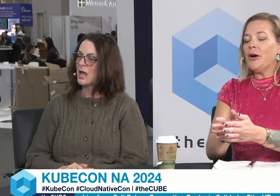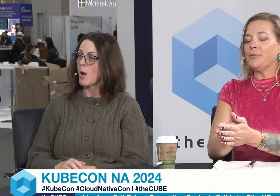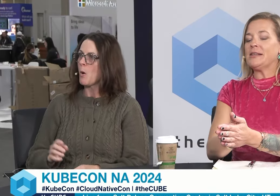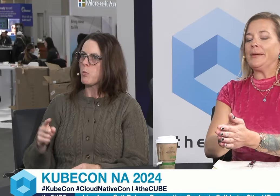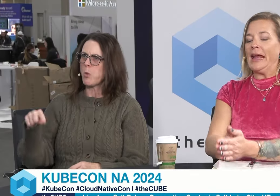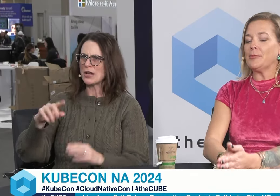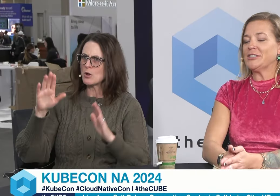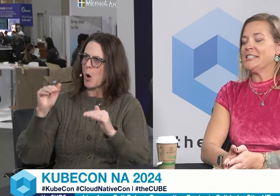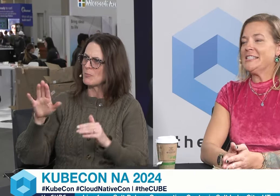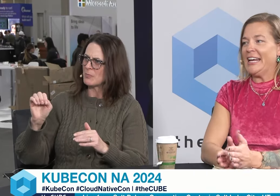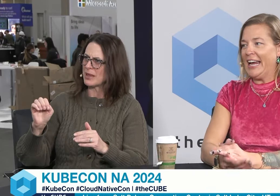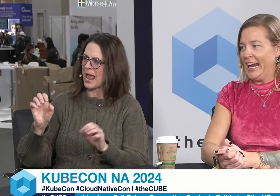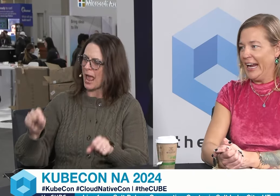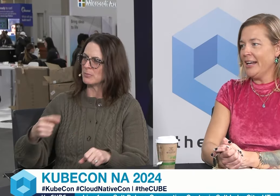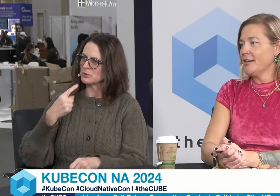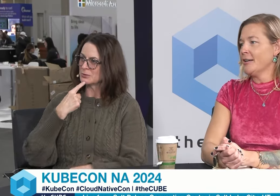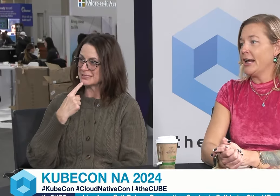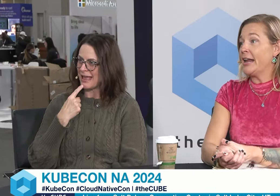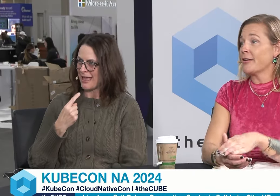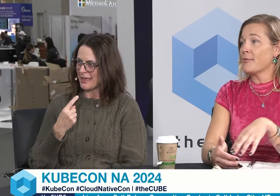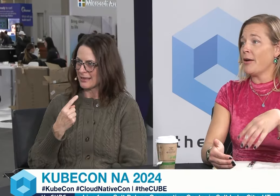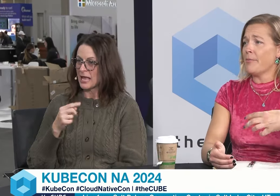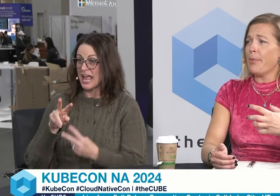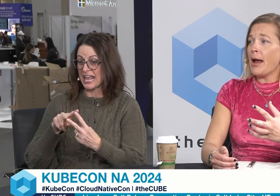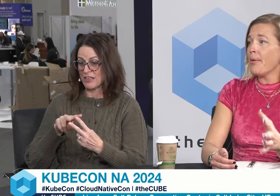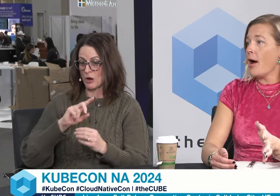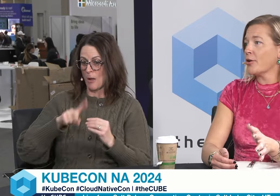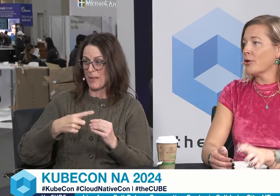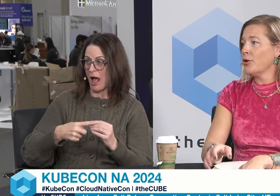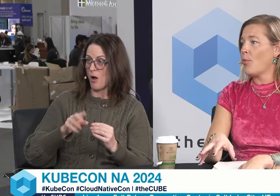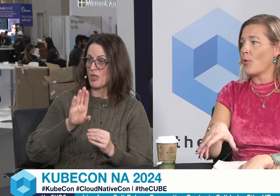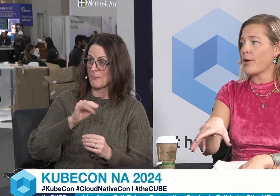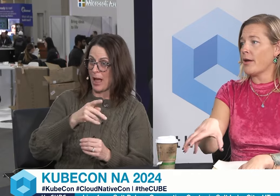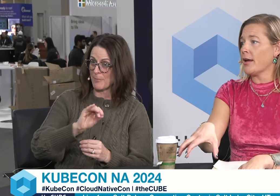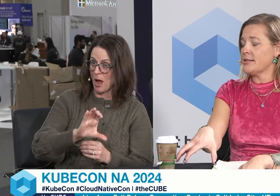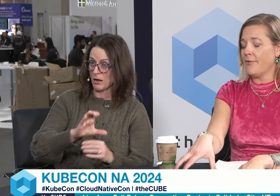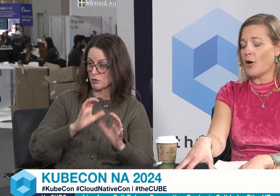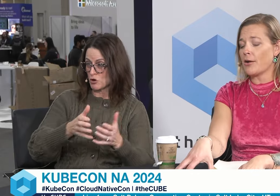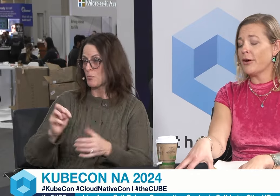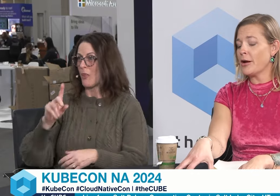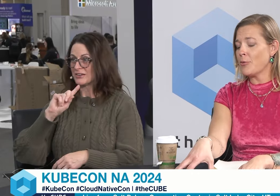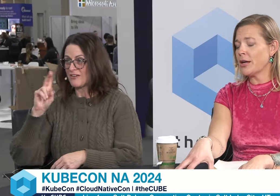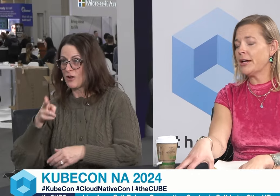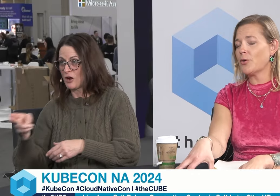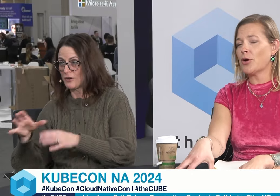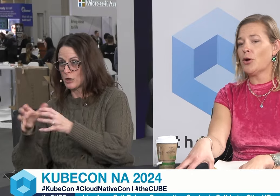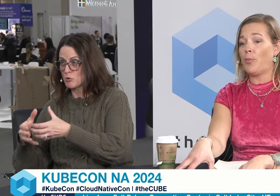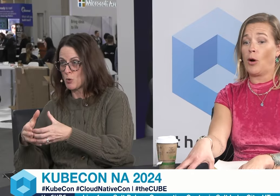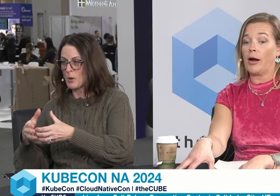What do you hope to be able to say either about the BIPOC Group or the Deaf and Hard of Hearing Working Group